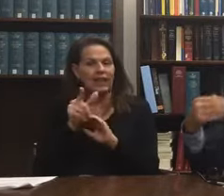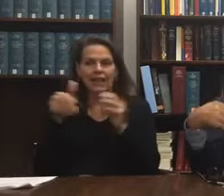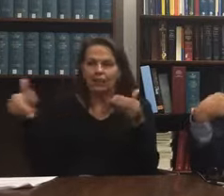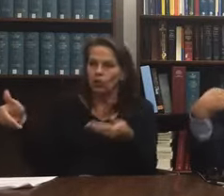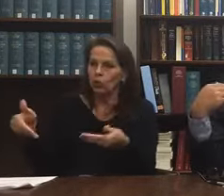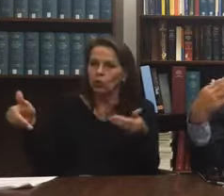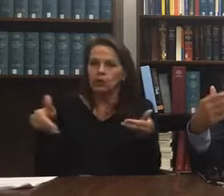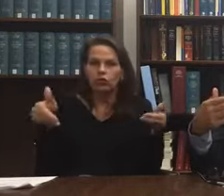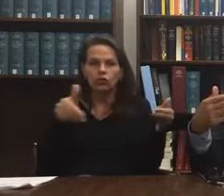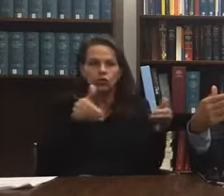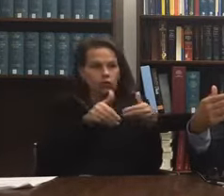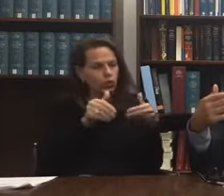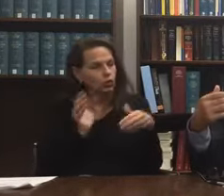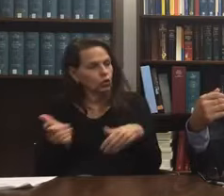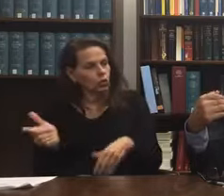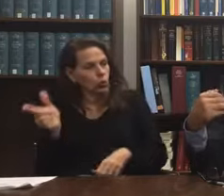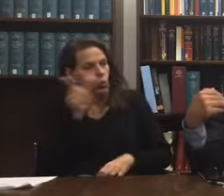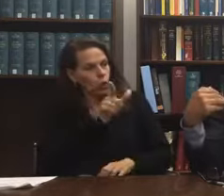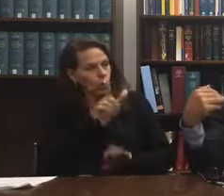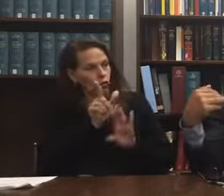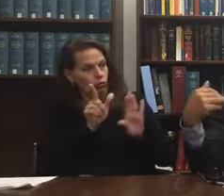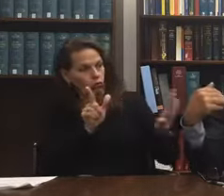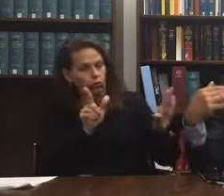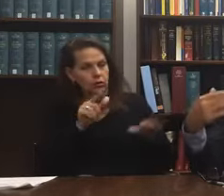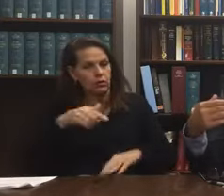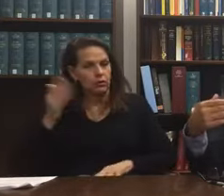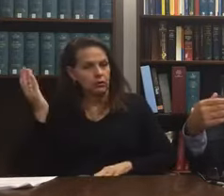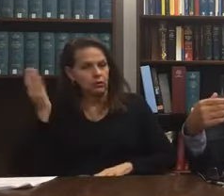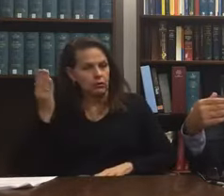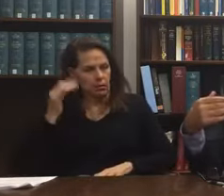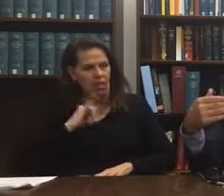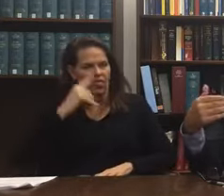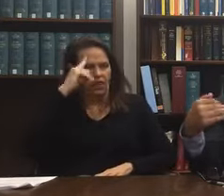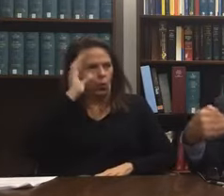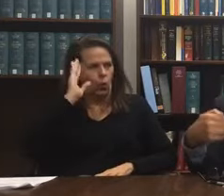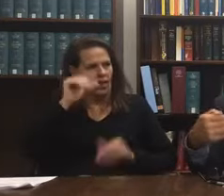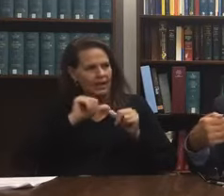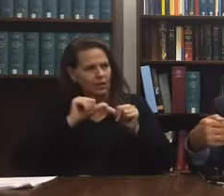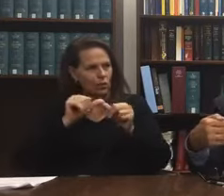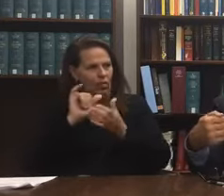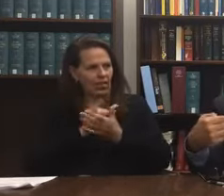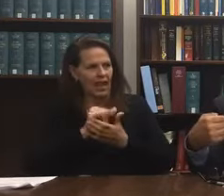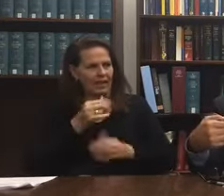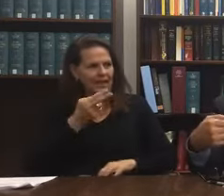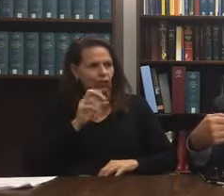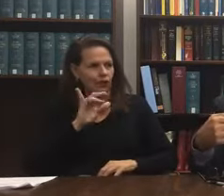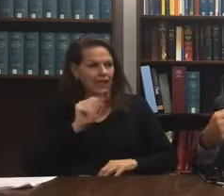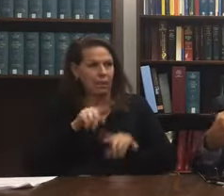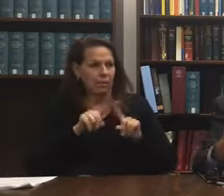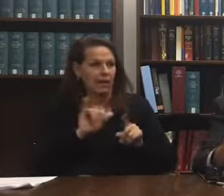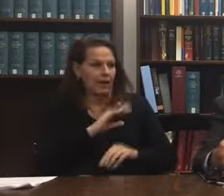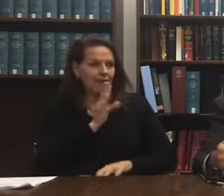they it's your turn to speak I would say I think we're gonna have to continue this hearing I never got a fair hearing packet and they're gonna be able to look